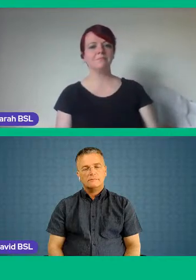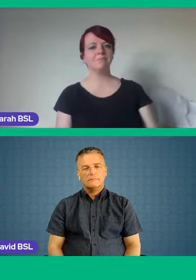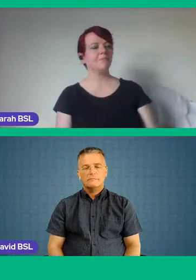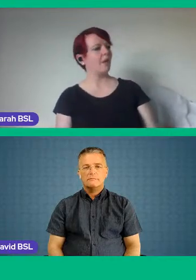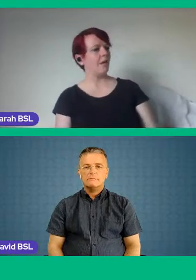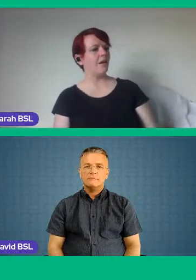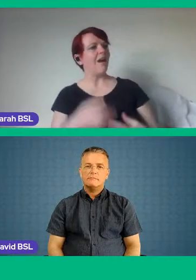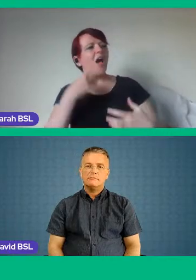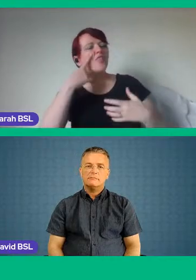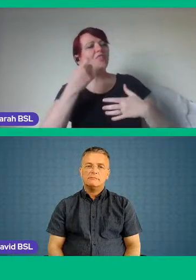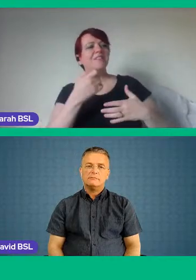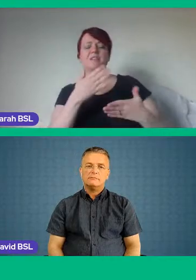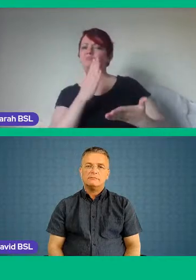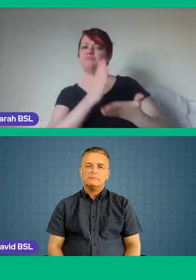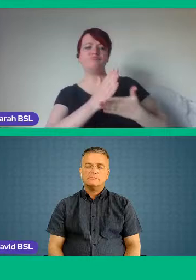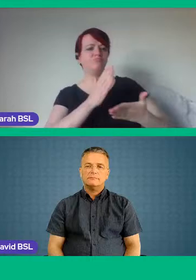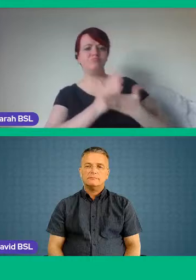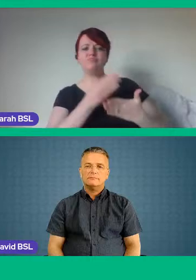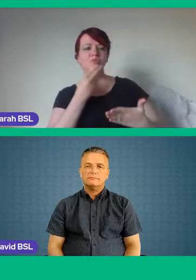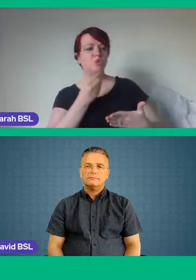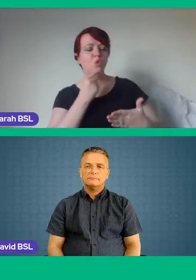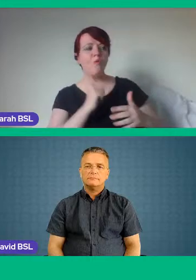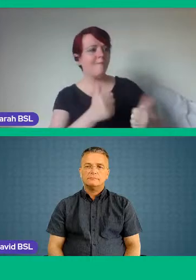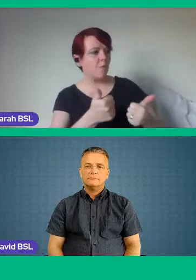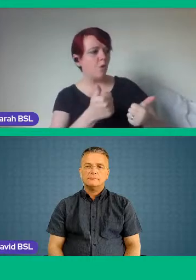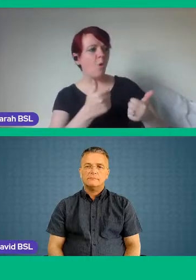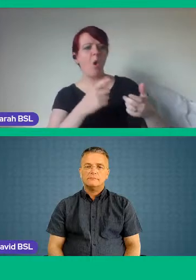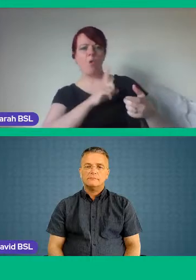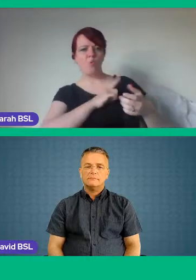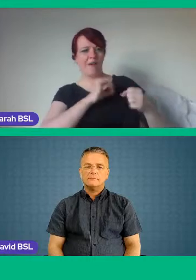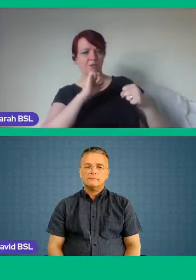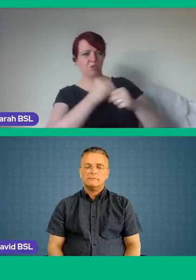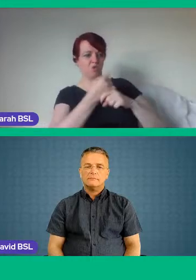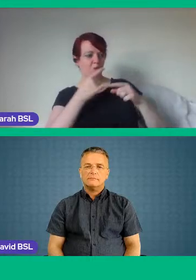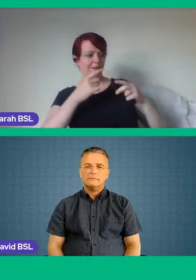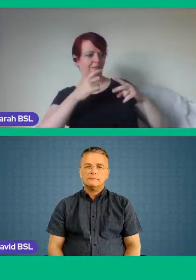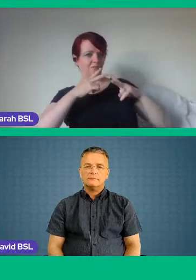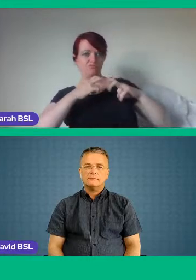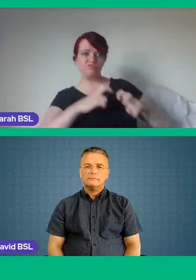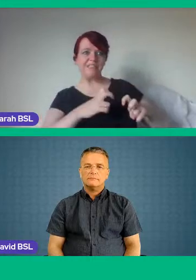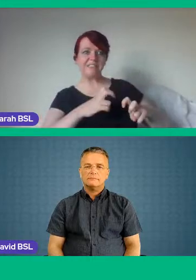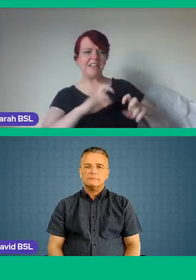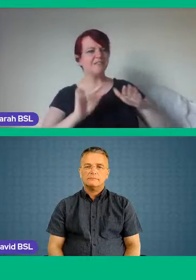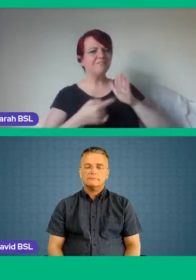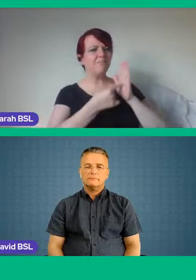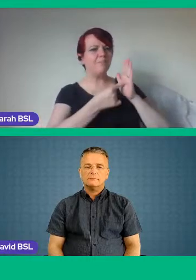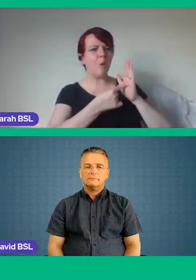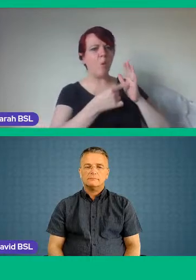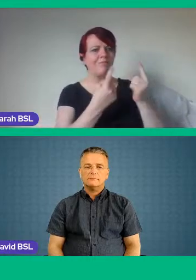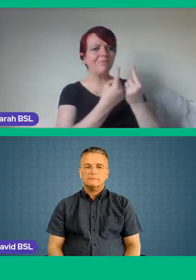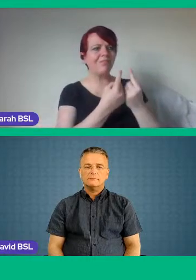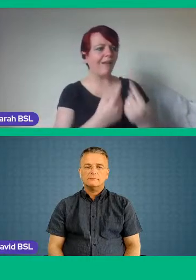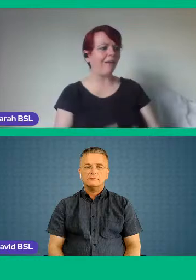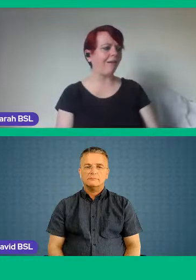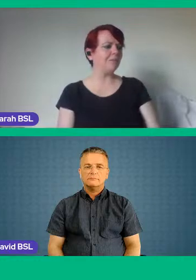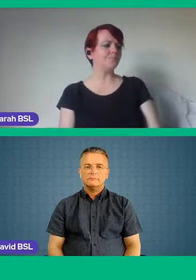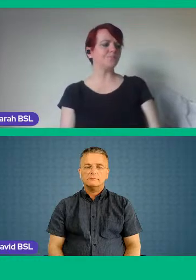Intentions are so important, aren't they? At the start of any project. Penny, is there anything you want to pick up from